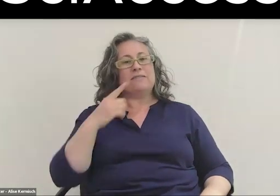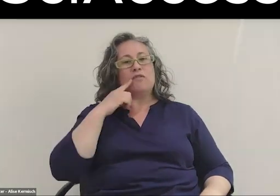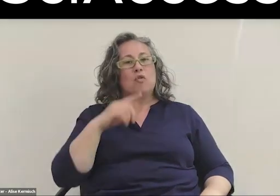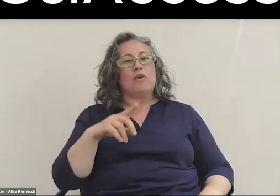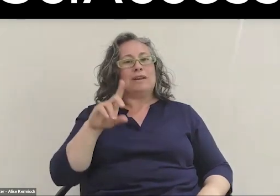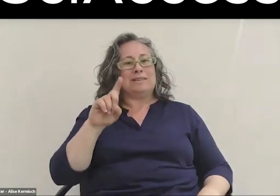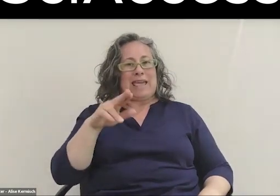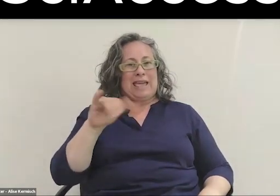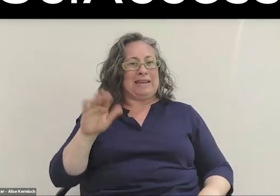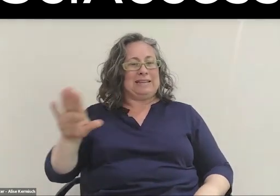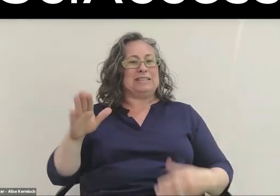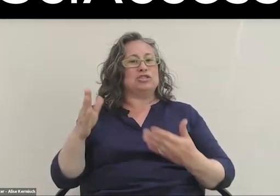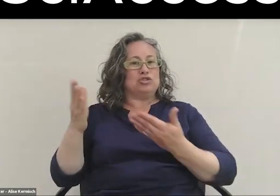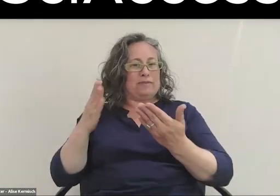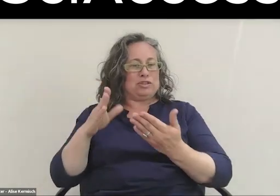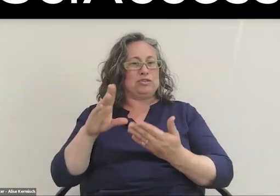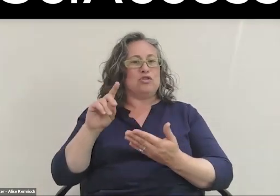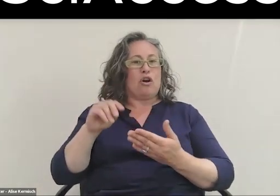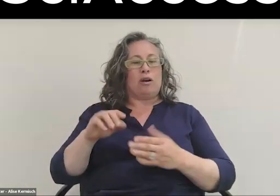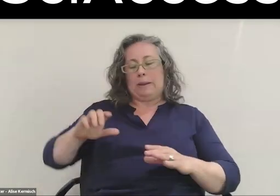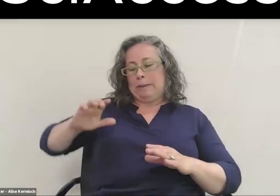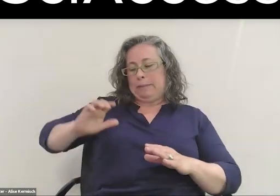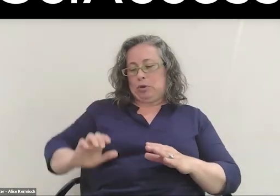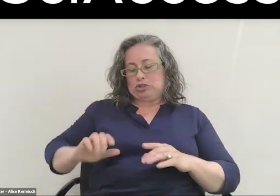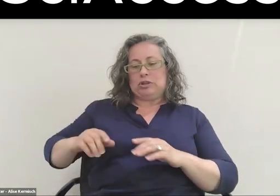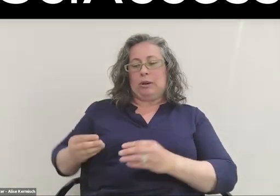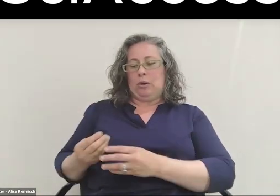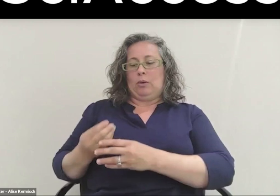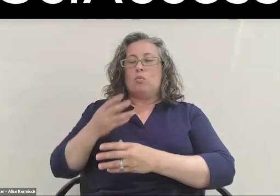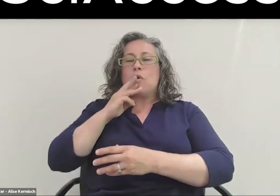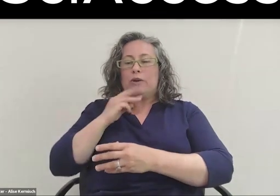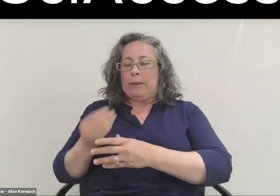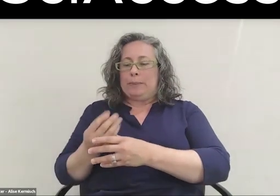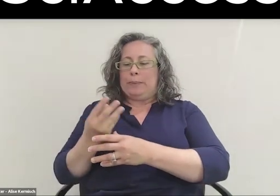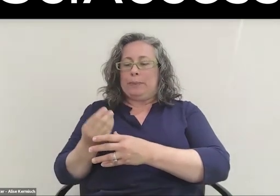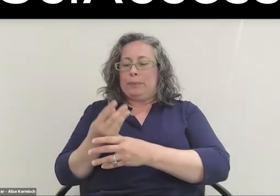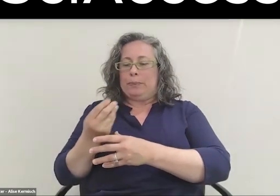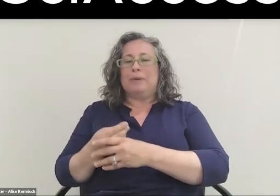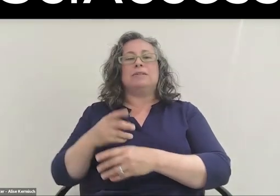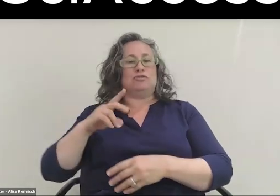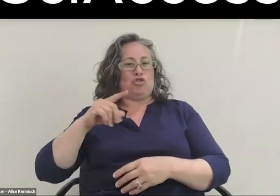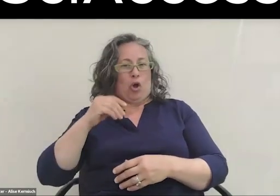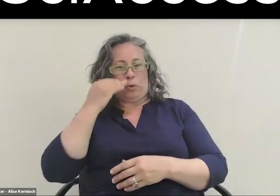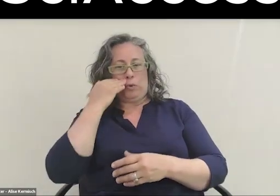All he has to do is press the side, the water bubbles up here, and the dog knew exactly how to use it.